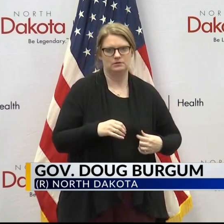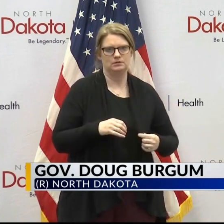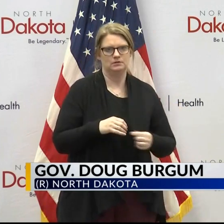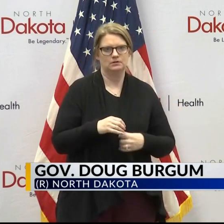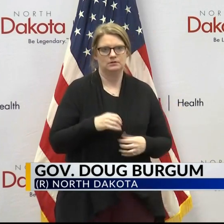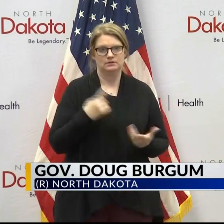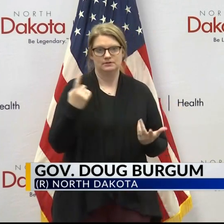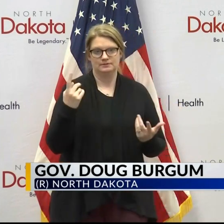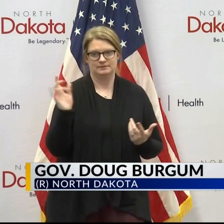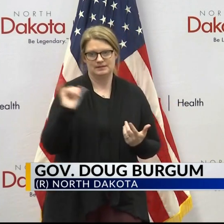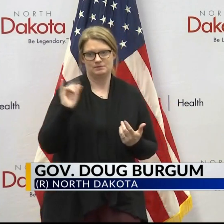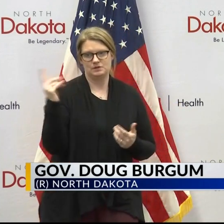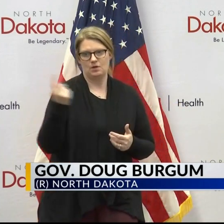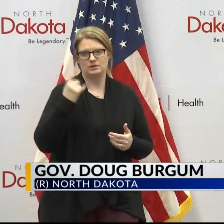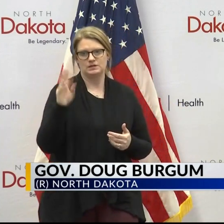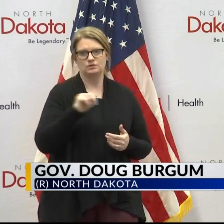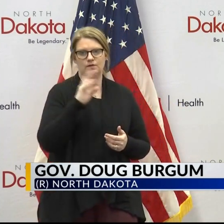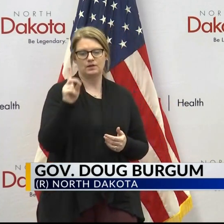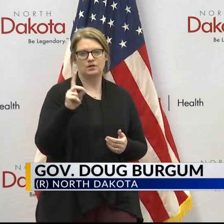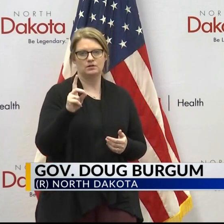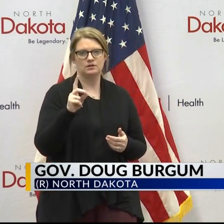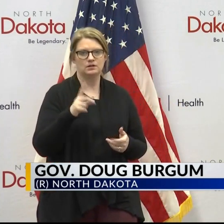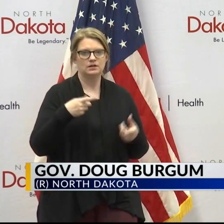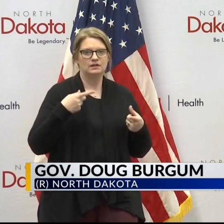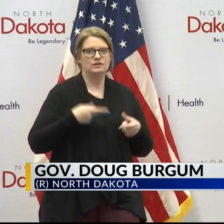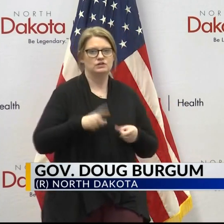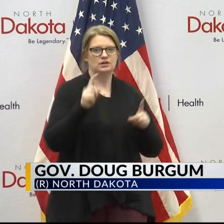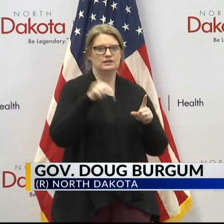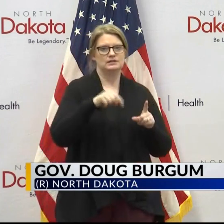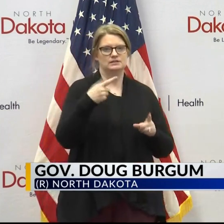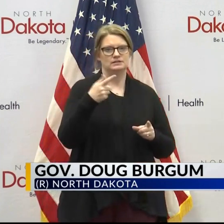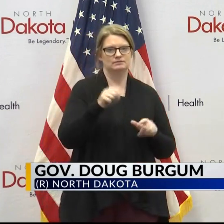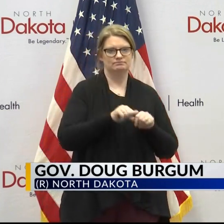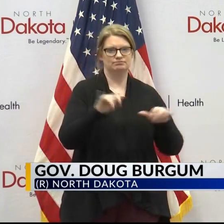AND HIS TEAM CHILD PUT A PLAN IN PLACE TO MAKE SURE THAT WE